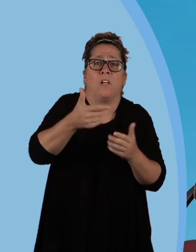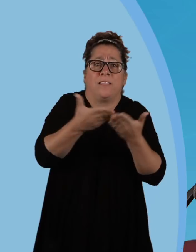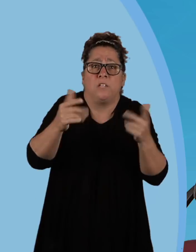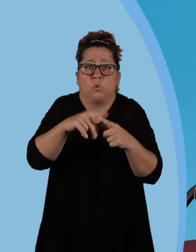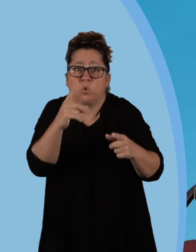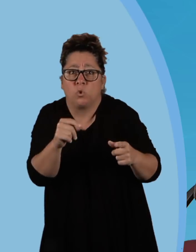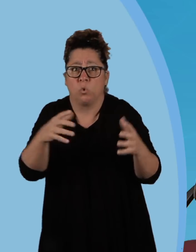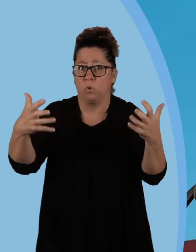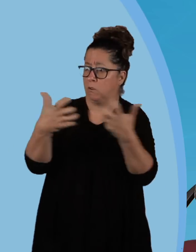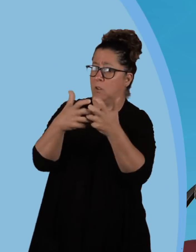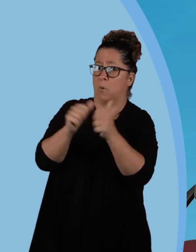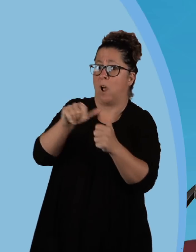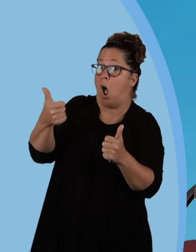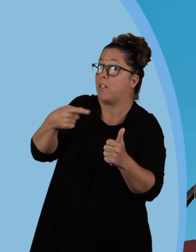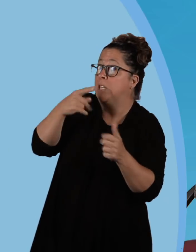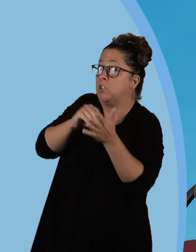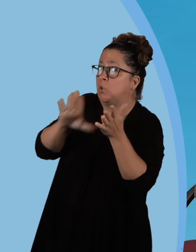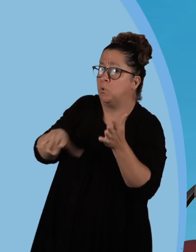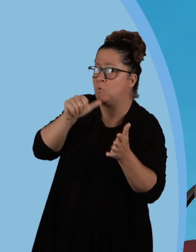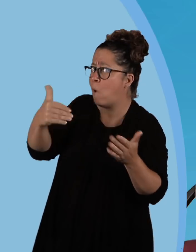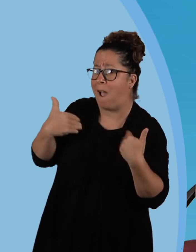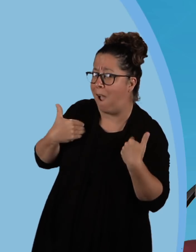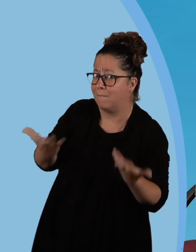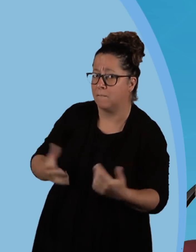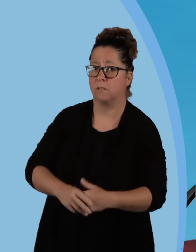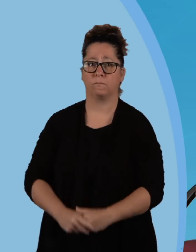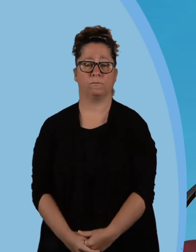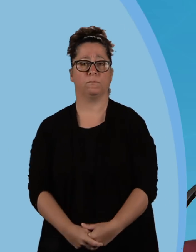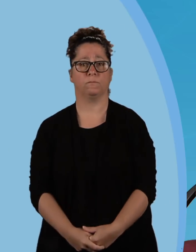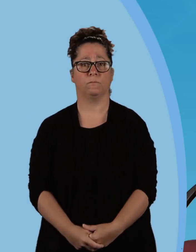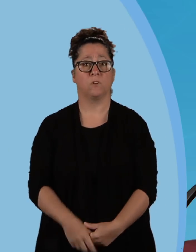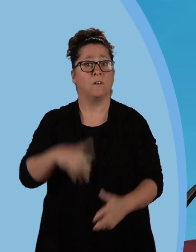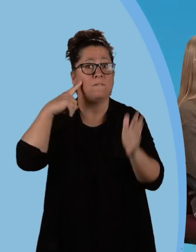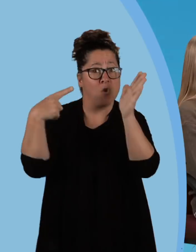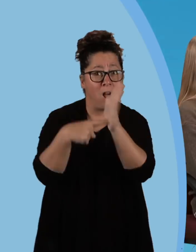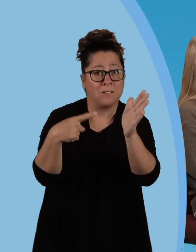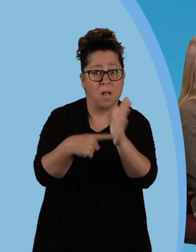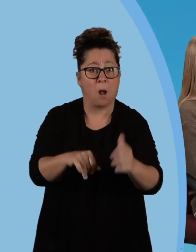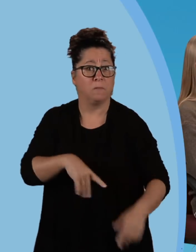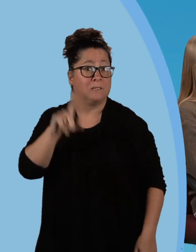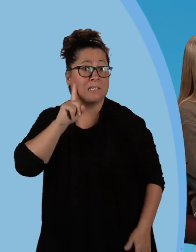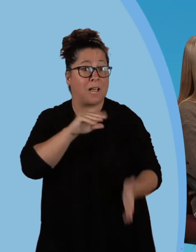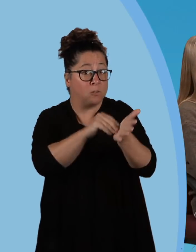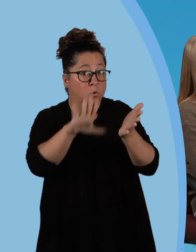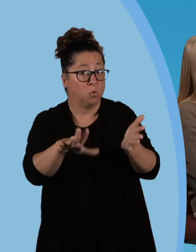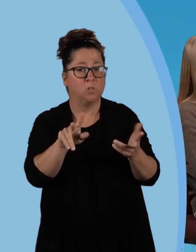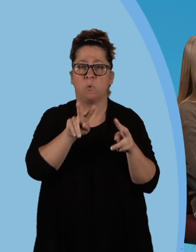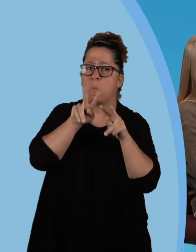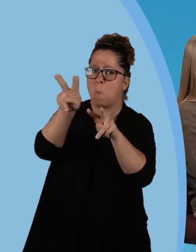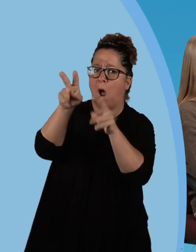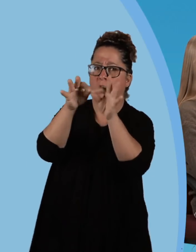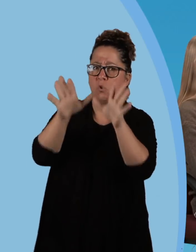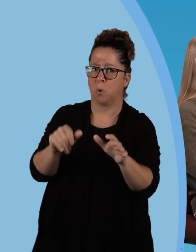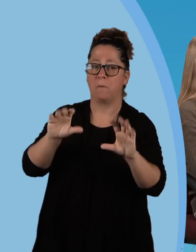and having to do things that the other hearing students don't have to do. For example, if a deaf student is watching an interpreter